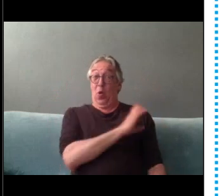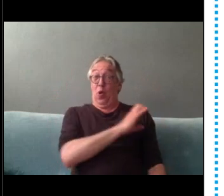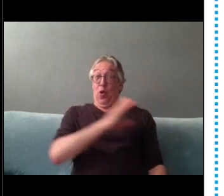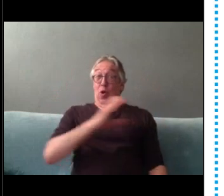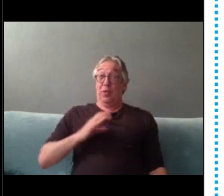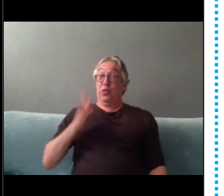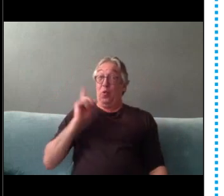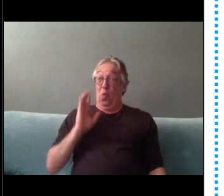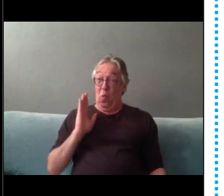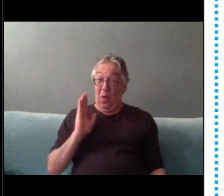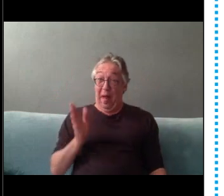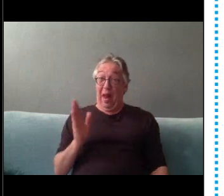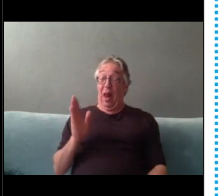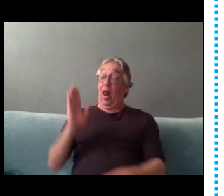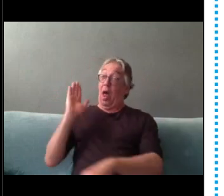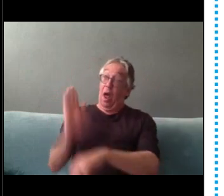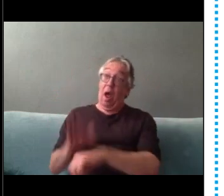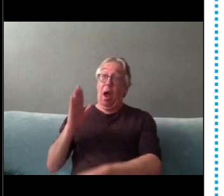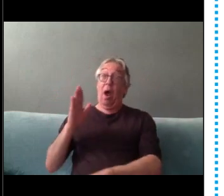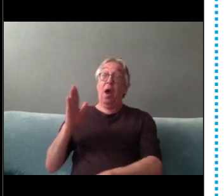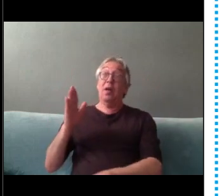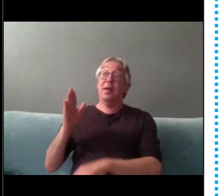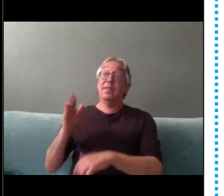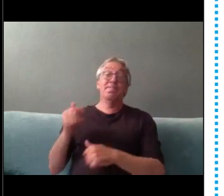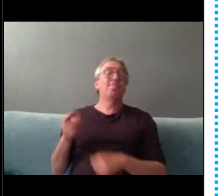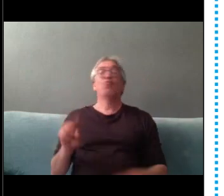from the Commission as long as this is a temporary measure